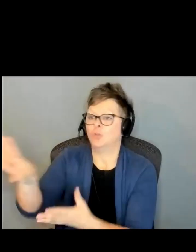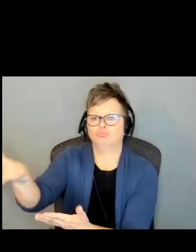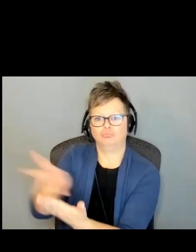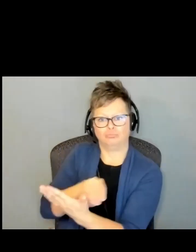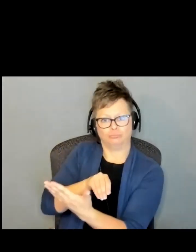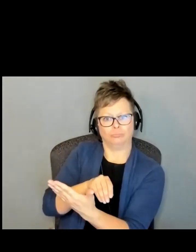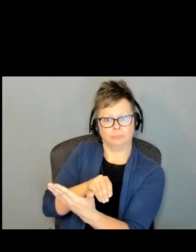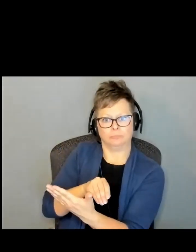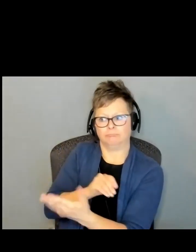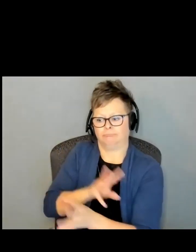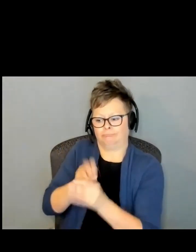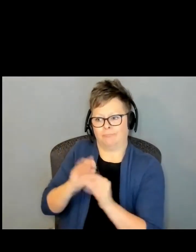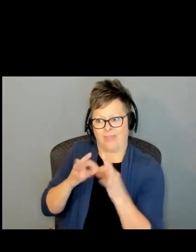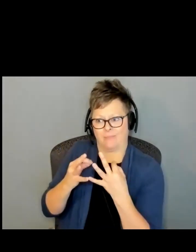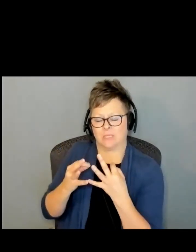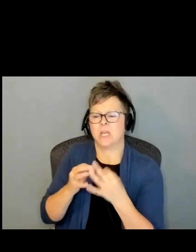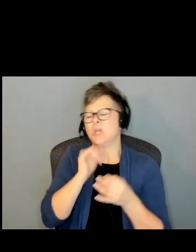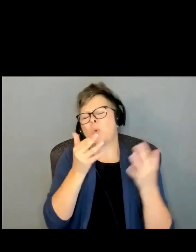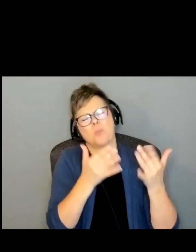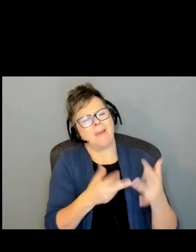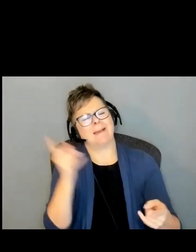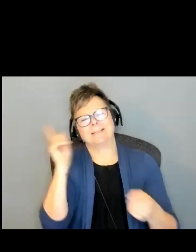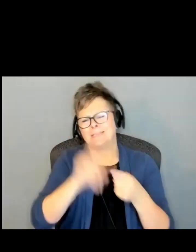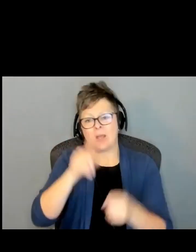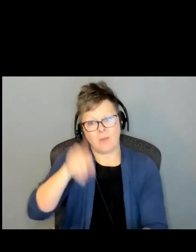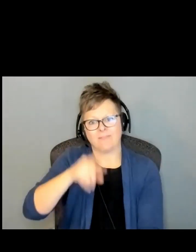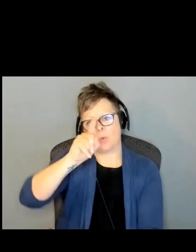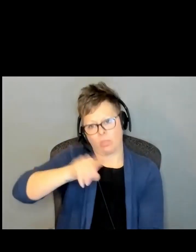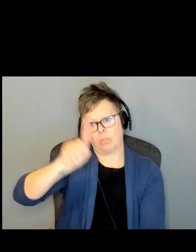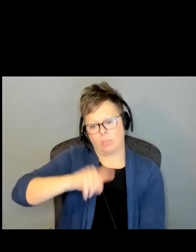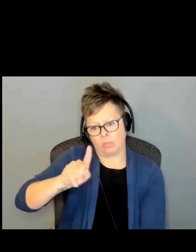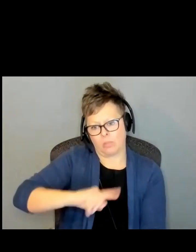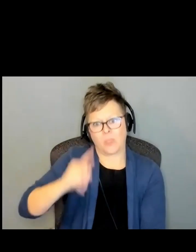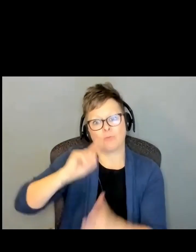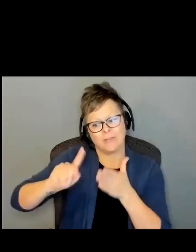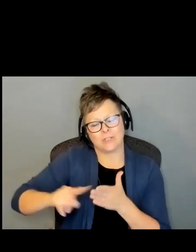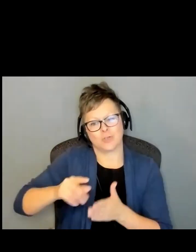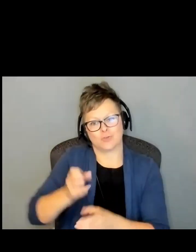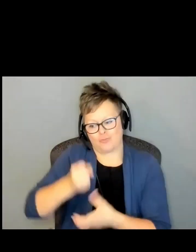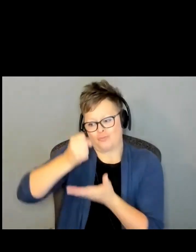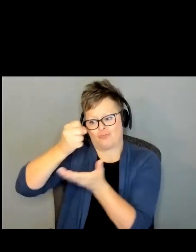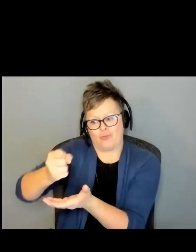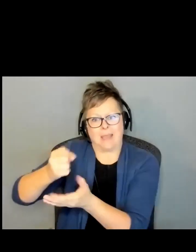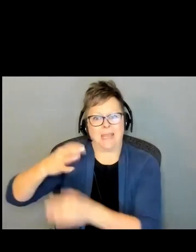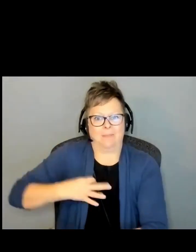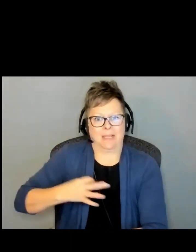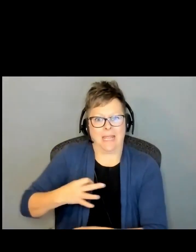And don’t wait until you have to check a box off in your research grant application to say, yes I have consulted with these groups.